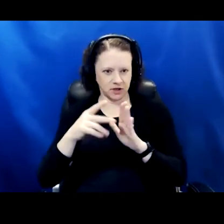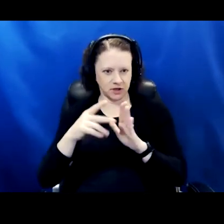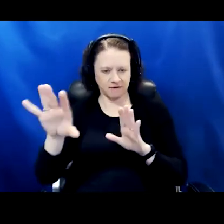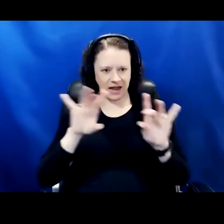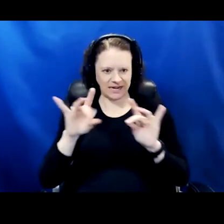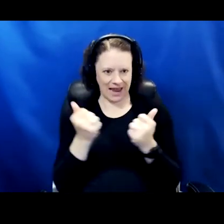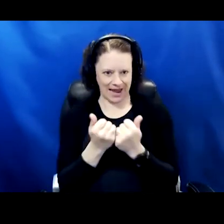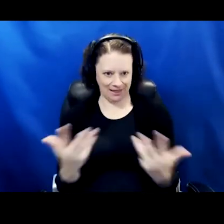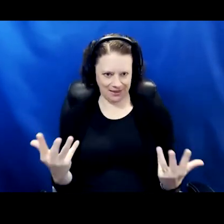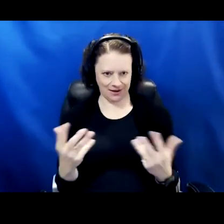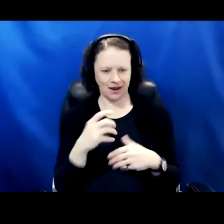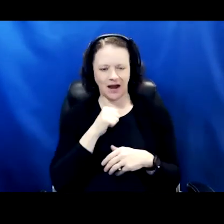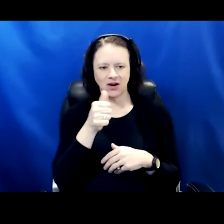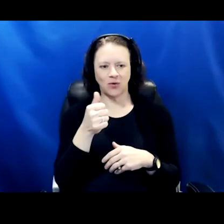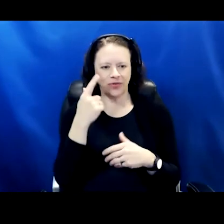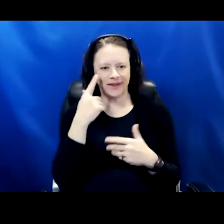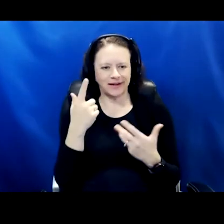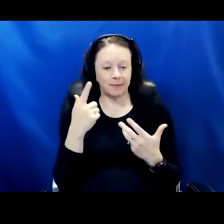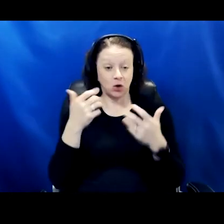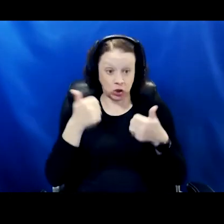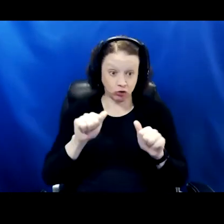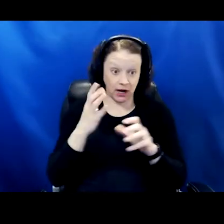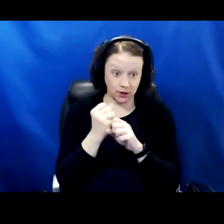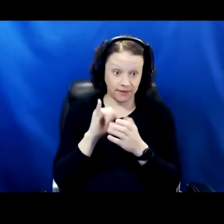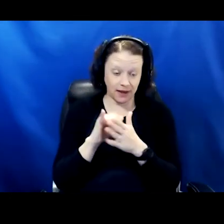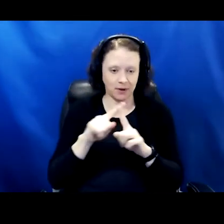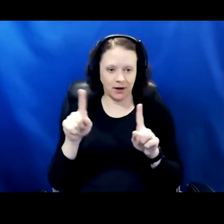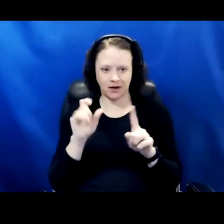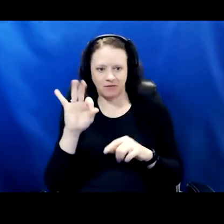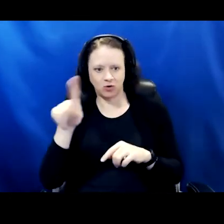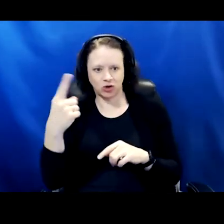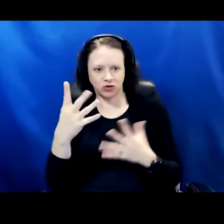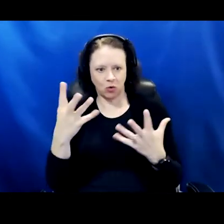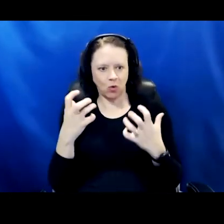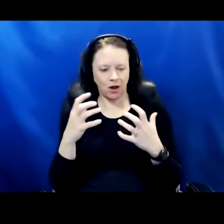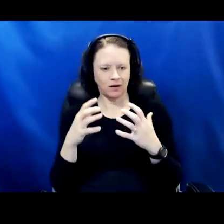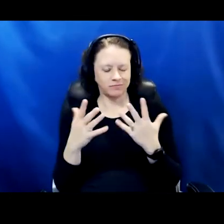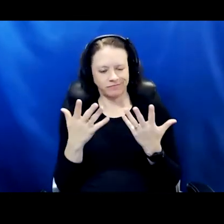I don't know that, you know, you can try to get that, but if you just want the most, the vaccination